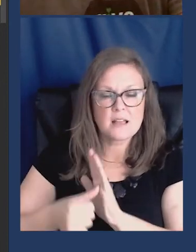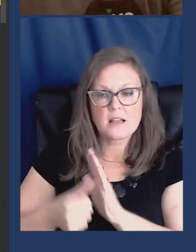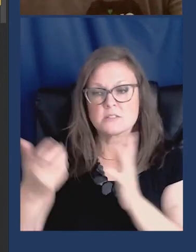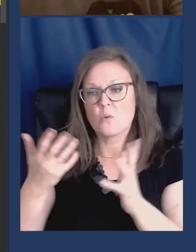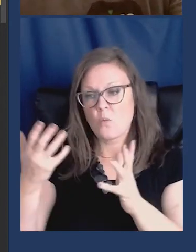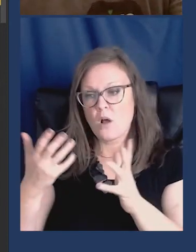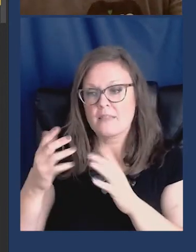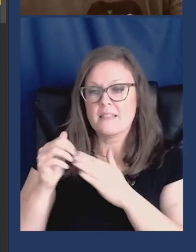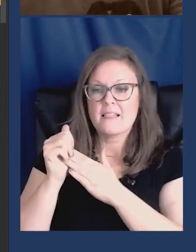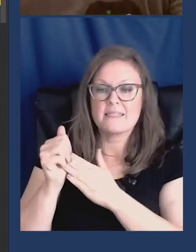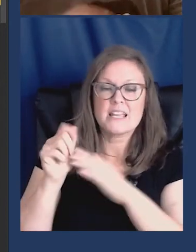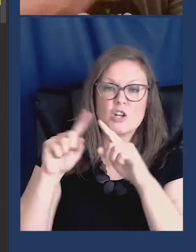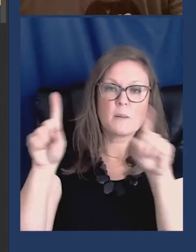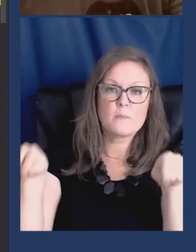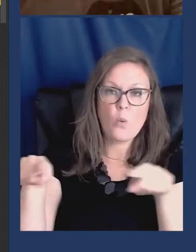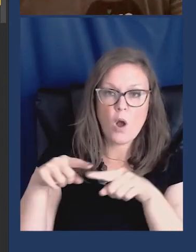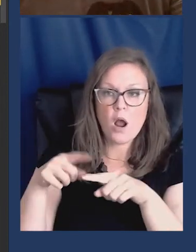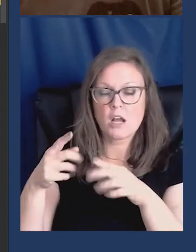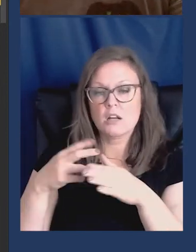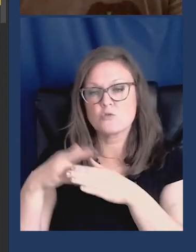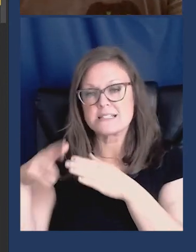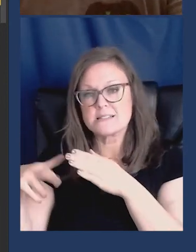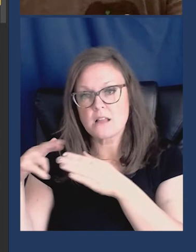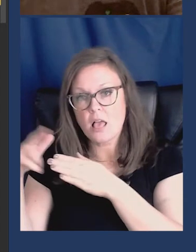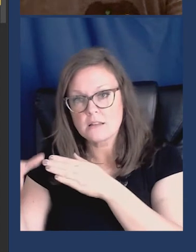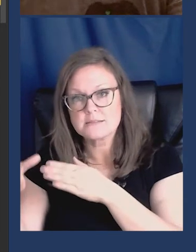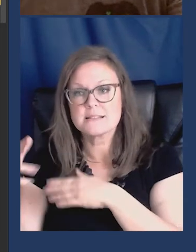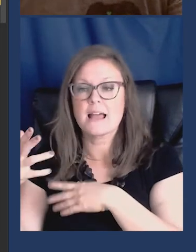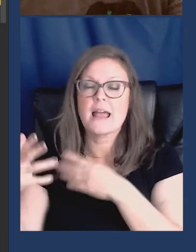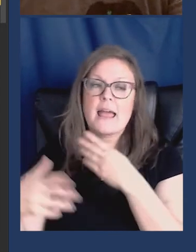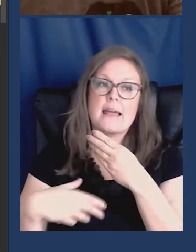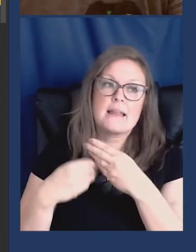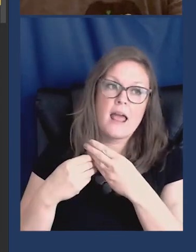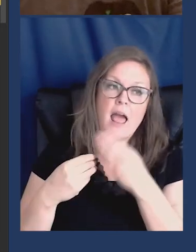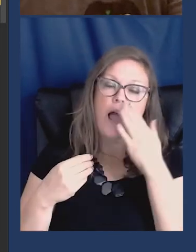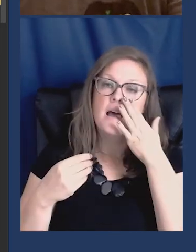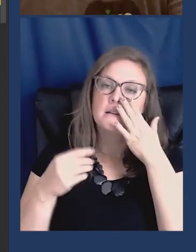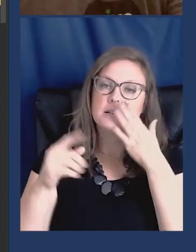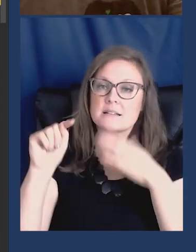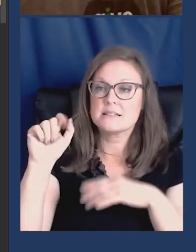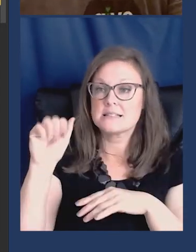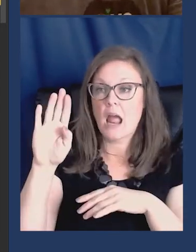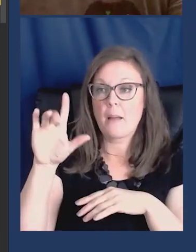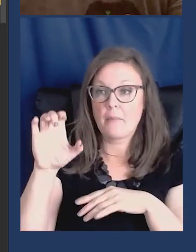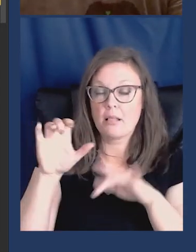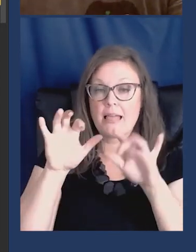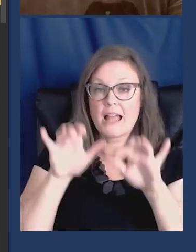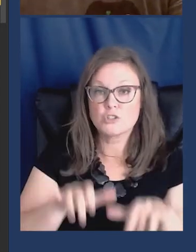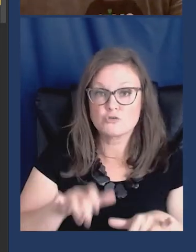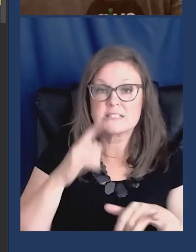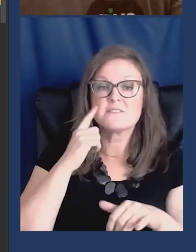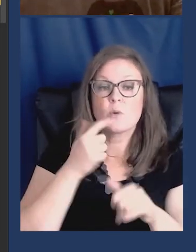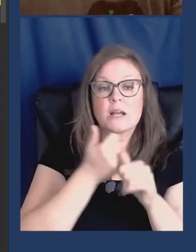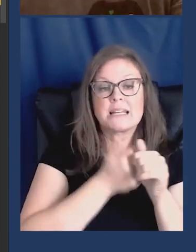and add table entries for each of the players in the results. It can.